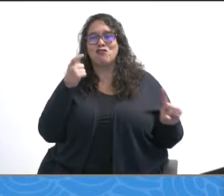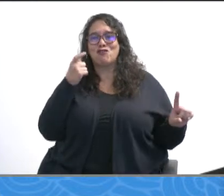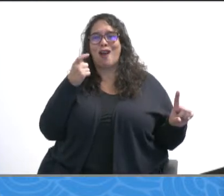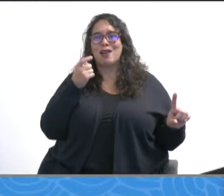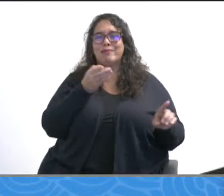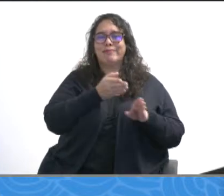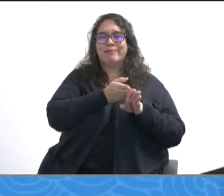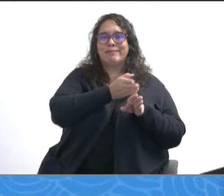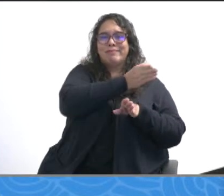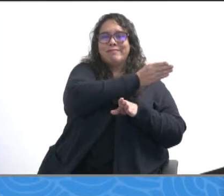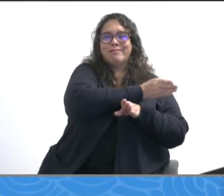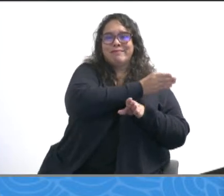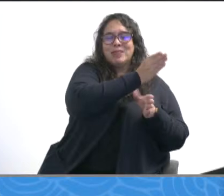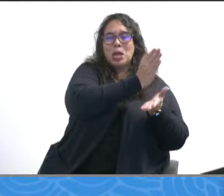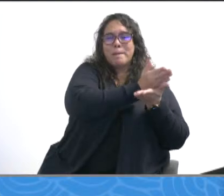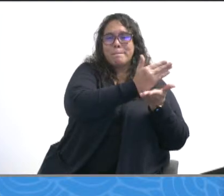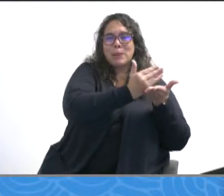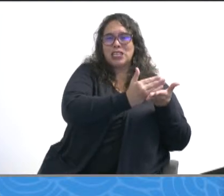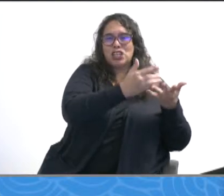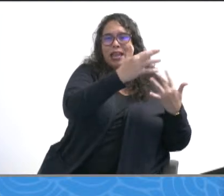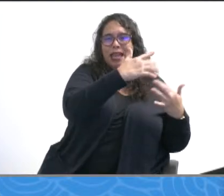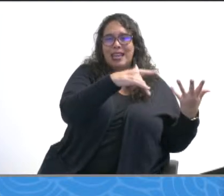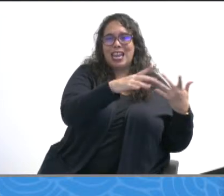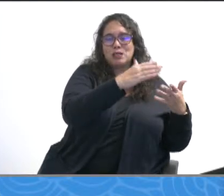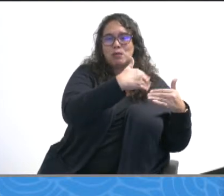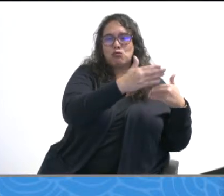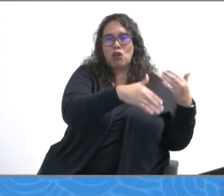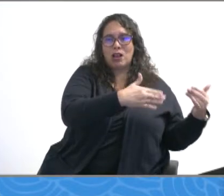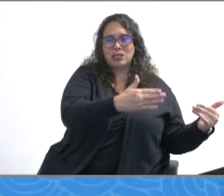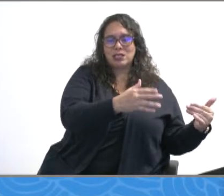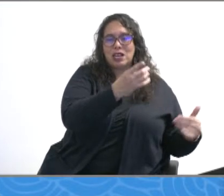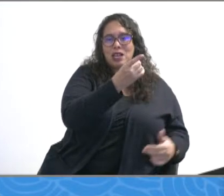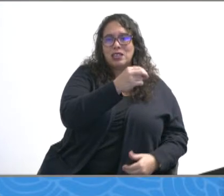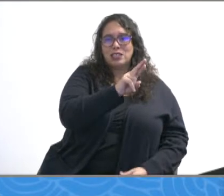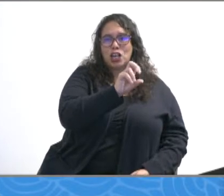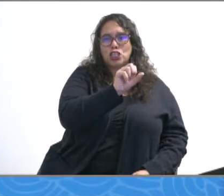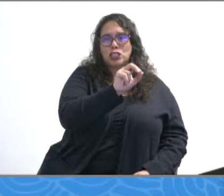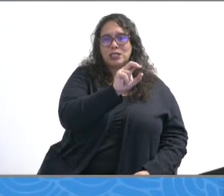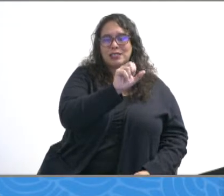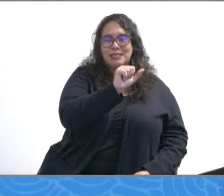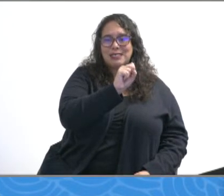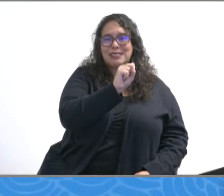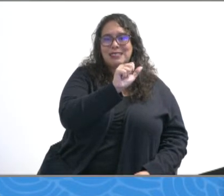which Dr. Salazar talked about, including students and community members